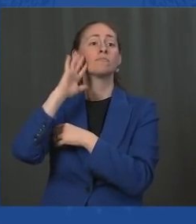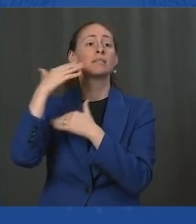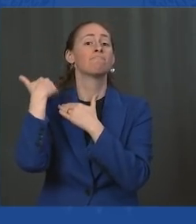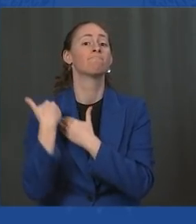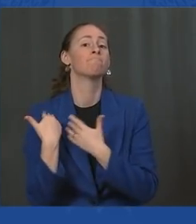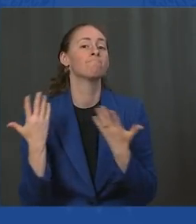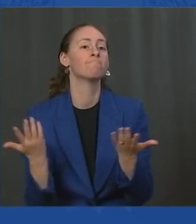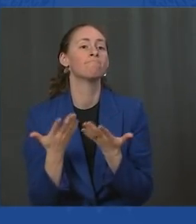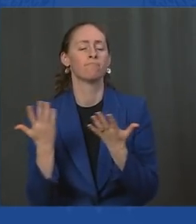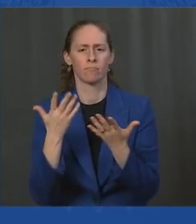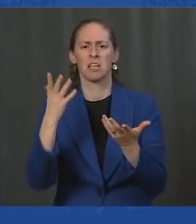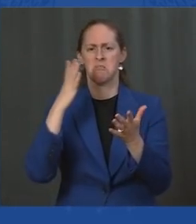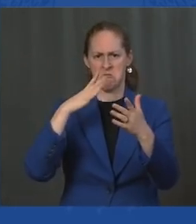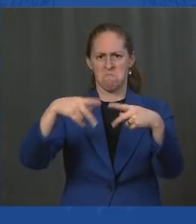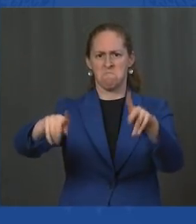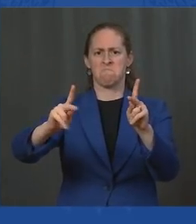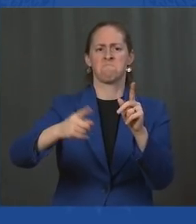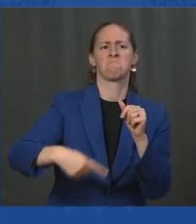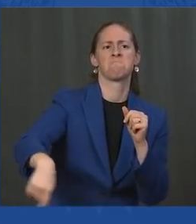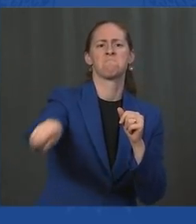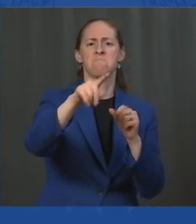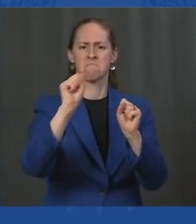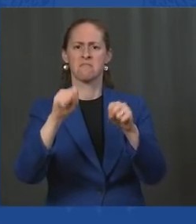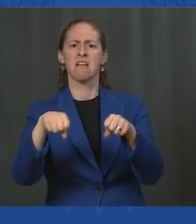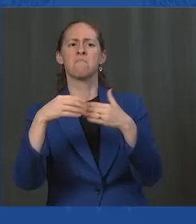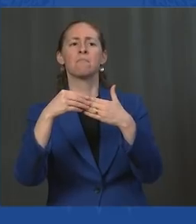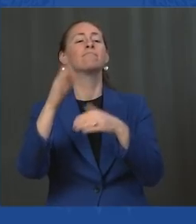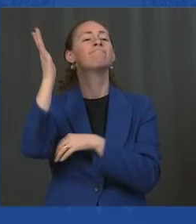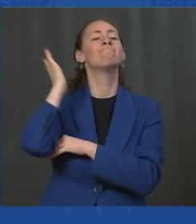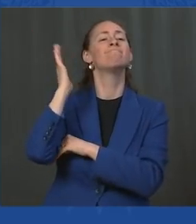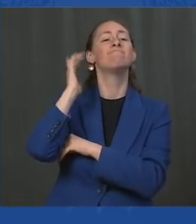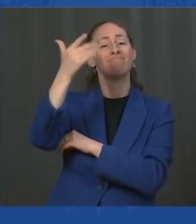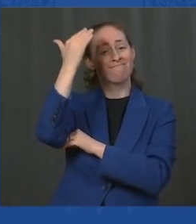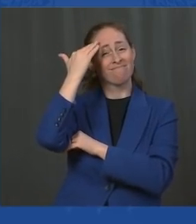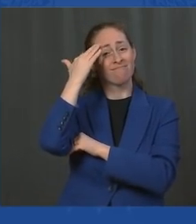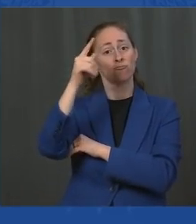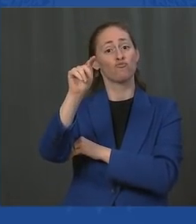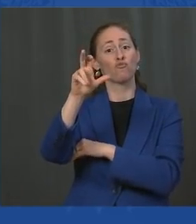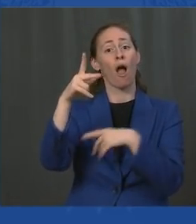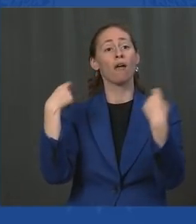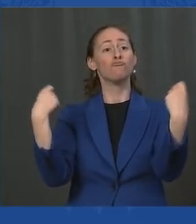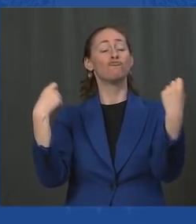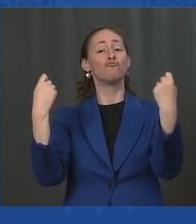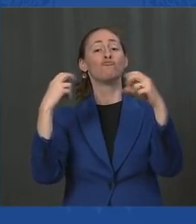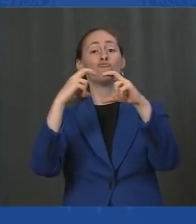on how many hours a truck driver can drive. Most people don't know there's a limitation